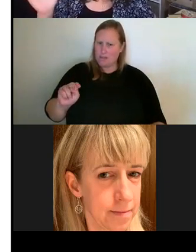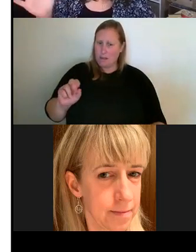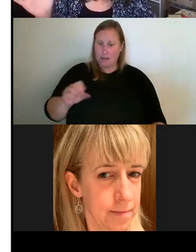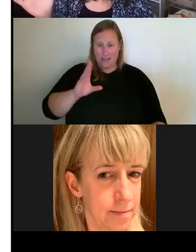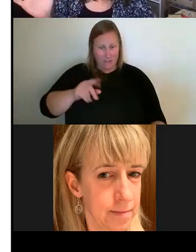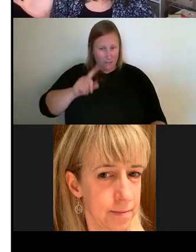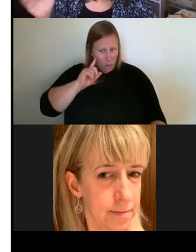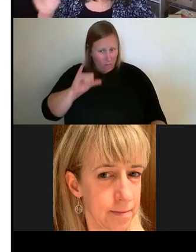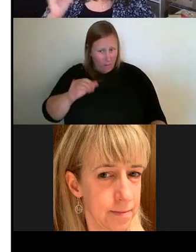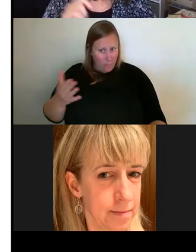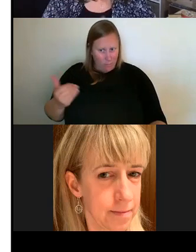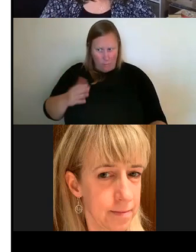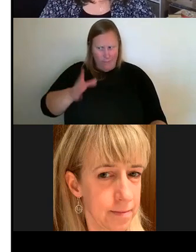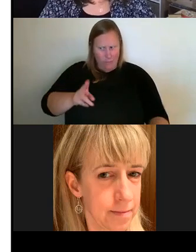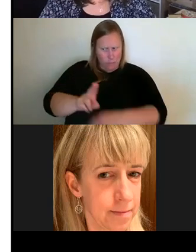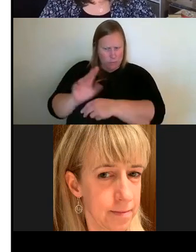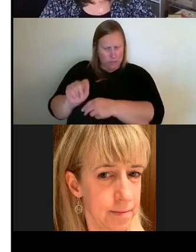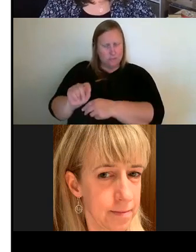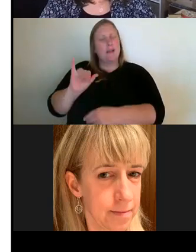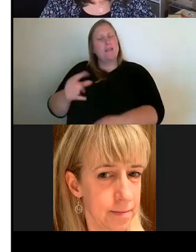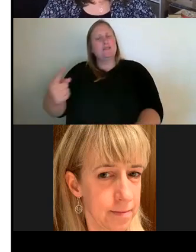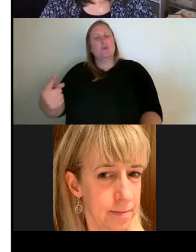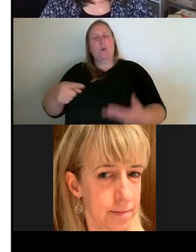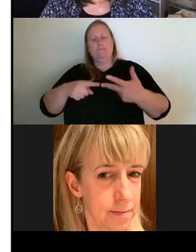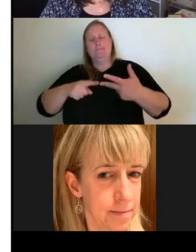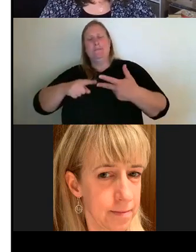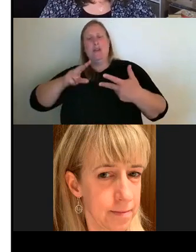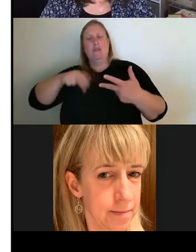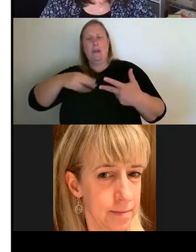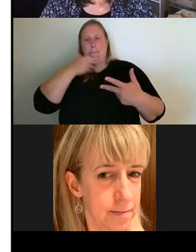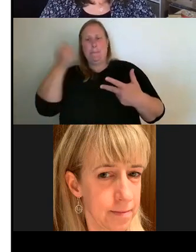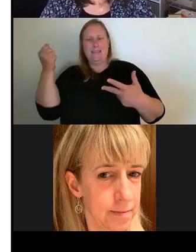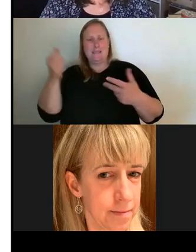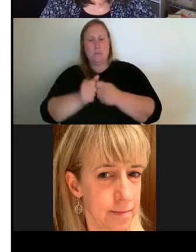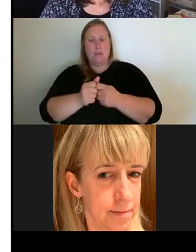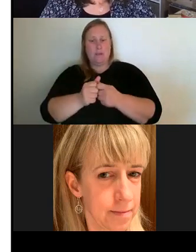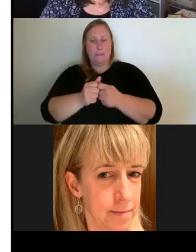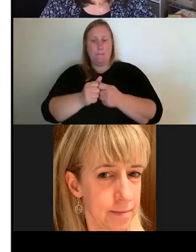before, was the one I read better with. How much better?